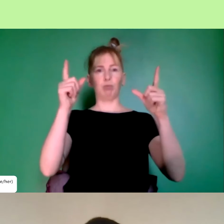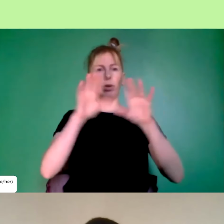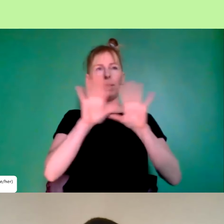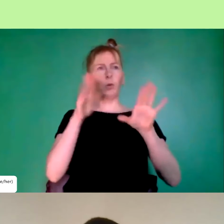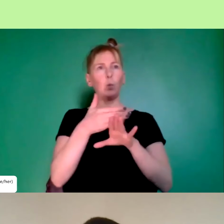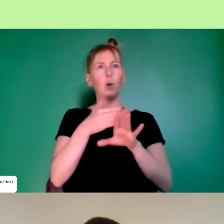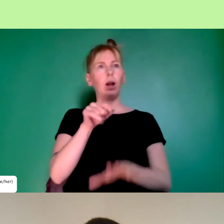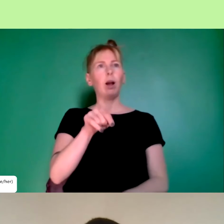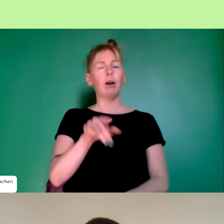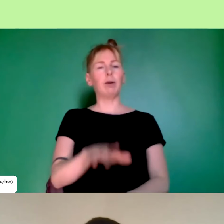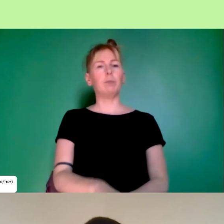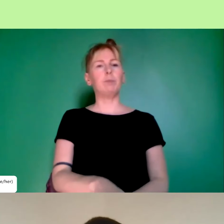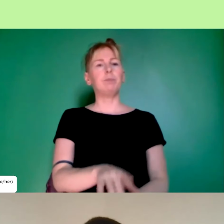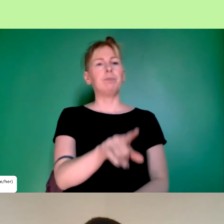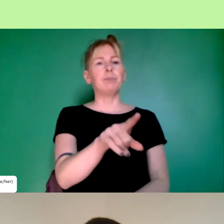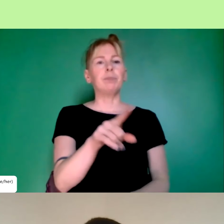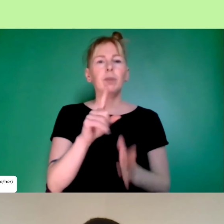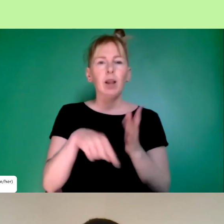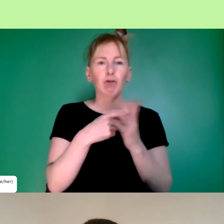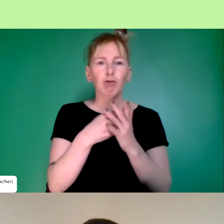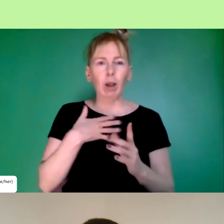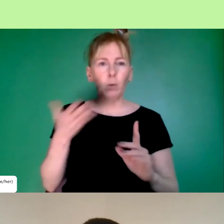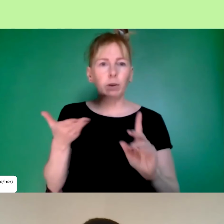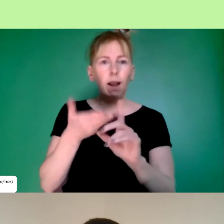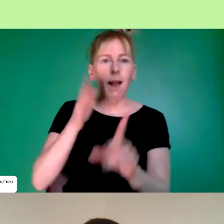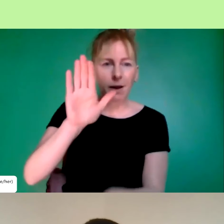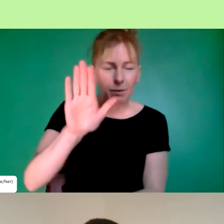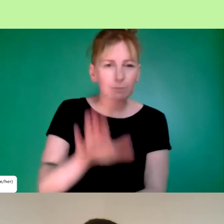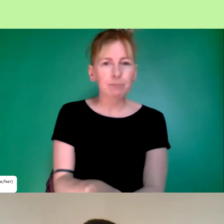you really hit the nail on the head for me, where I was just thinking, oh, yeah,